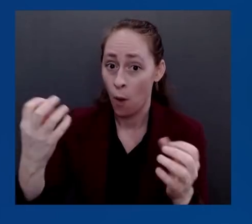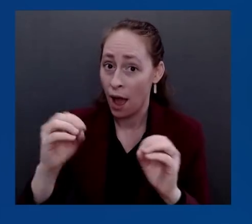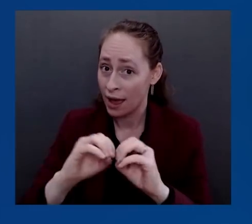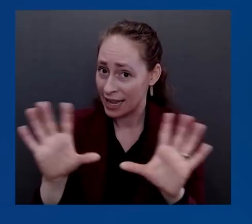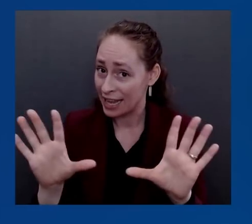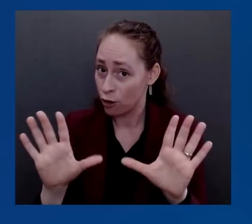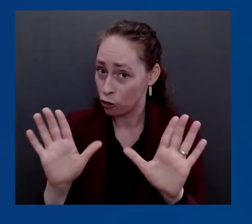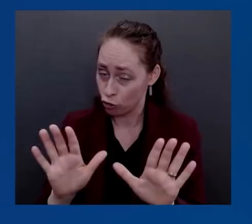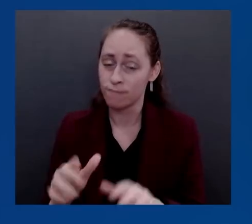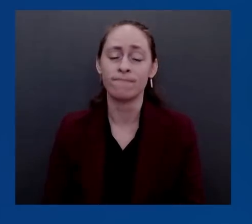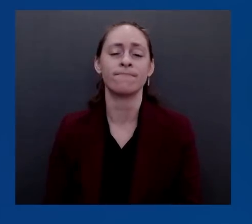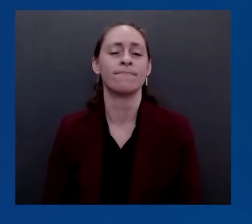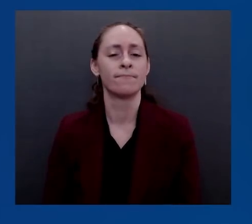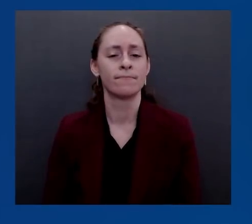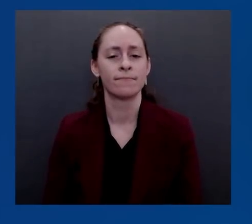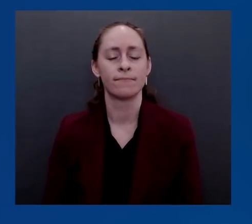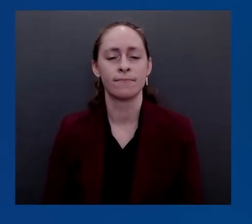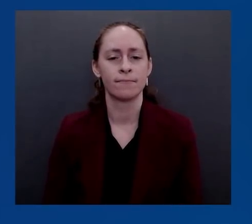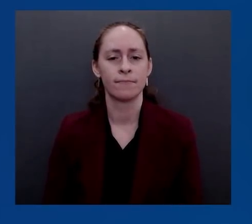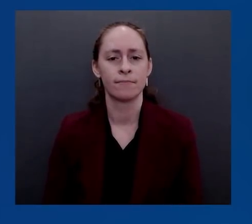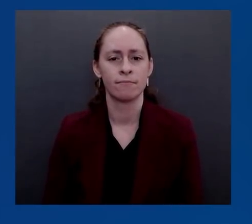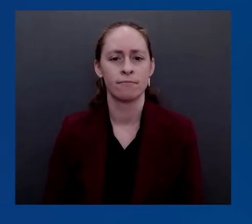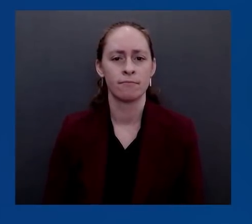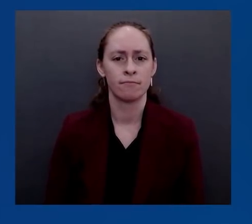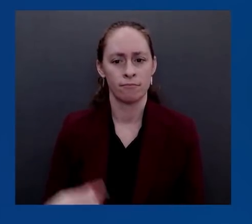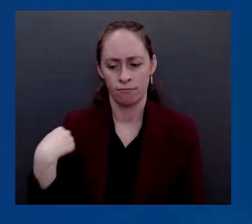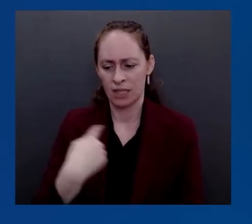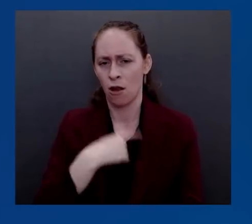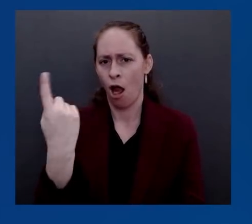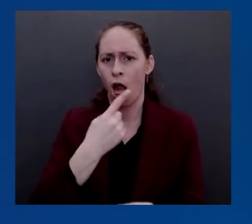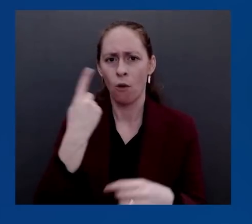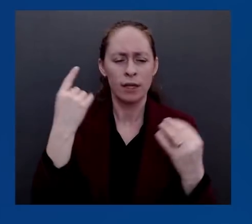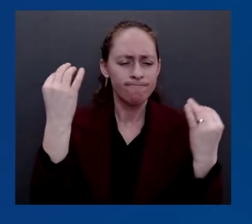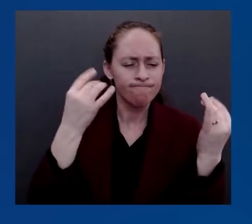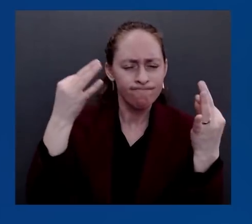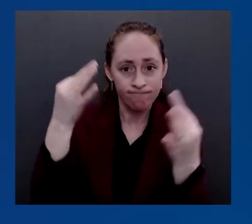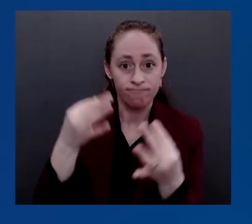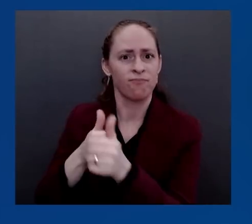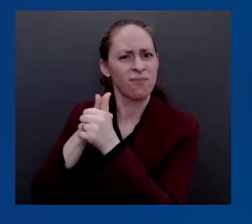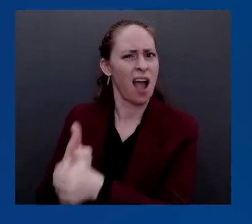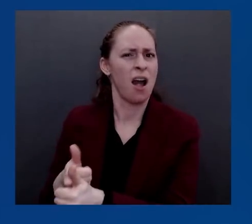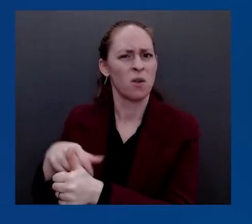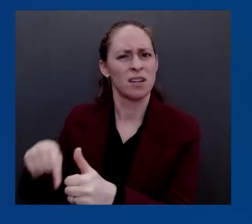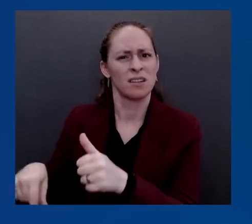the perspectives of different constituencies, including for businesses --